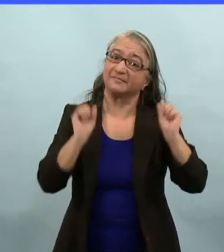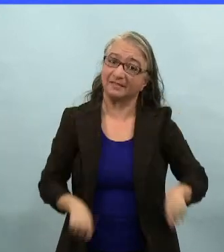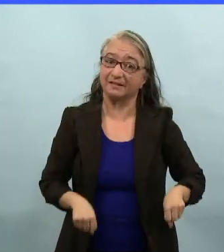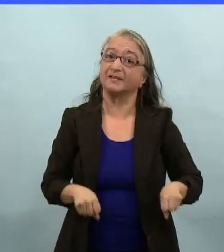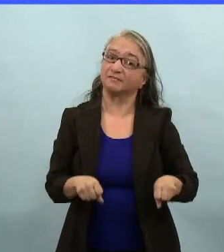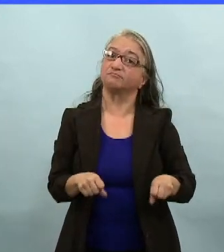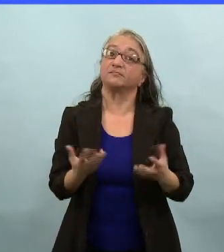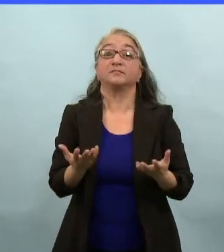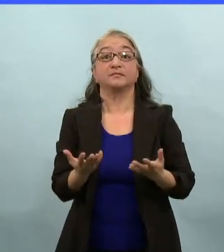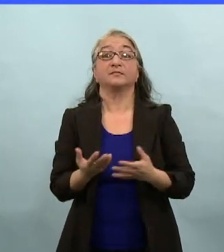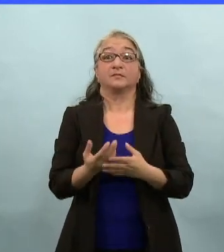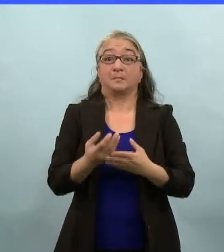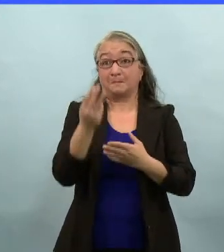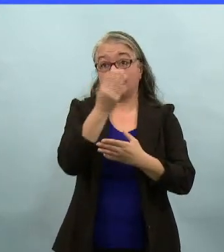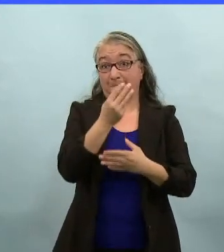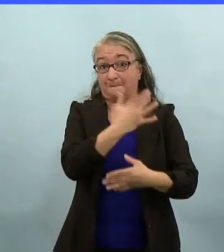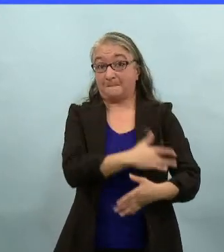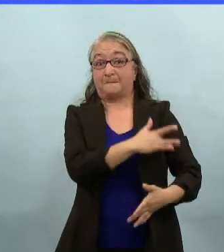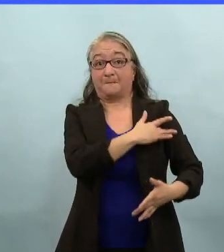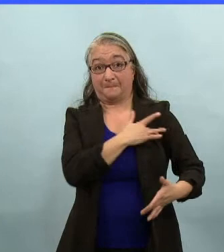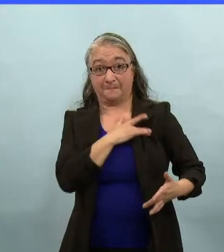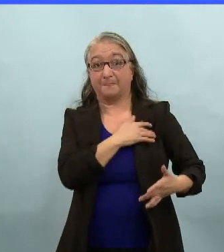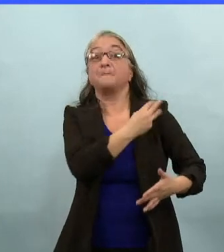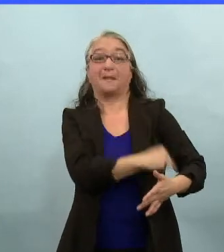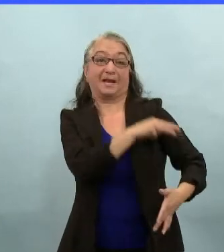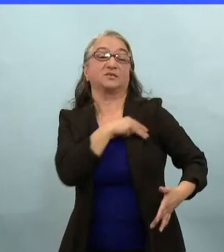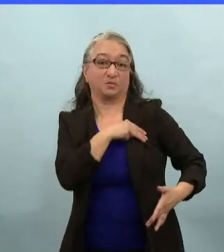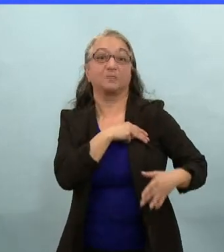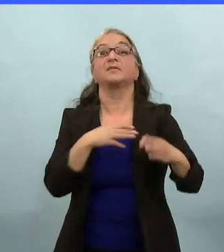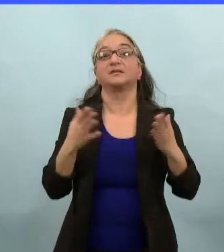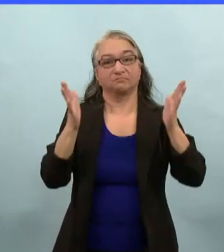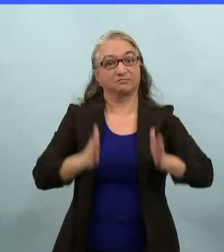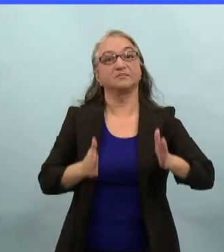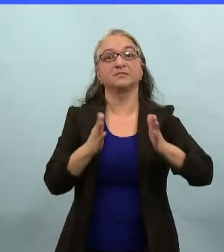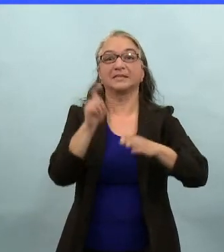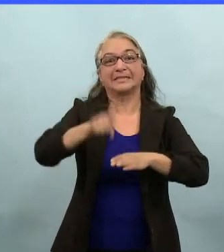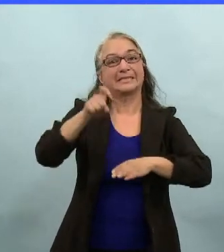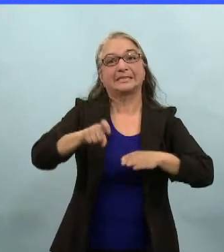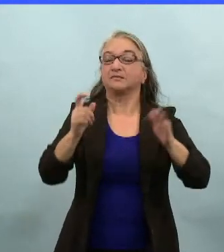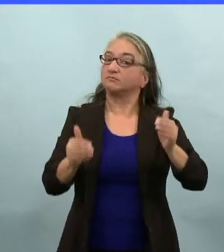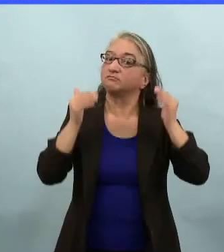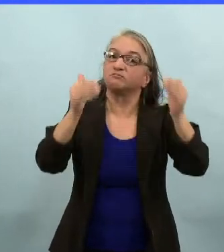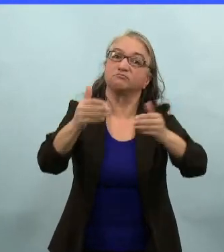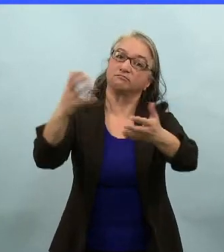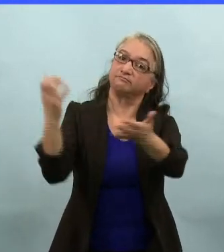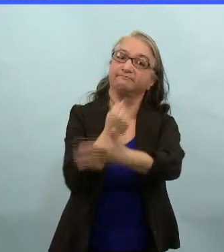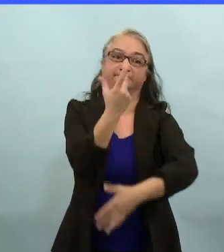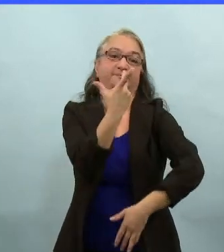continue to do their part by getting vaccinated by booking your booster shot or your first or